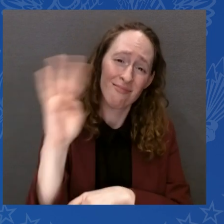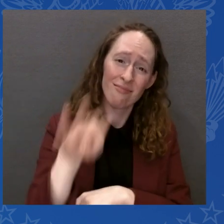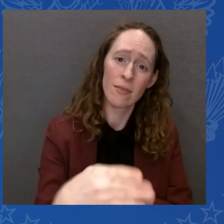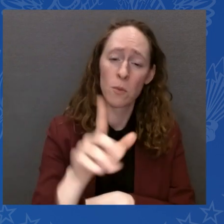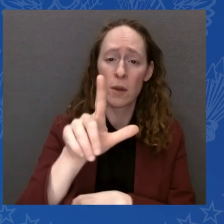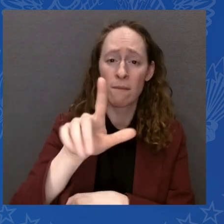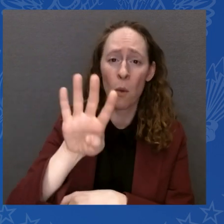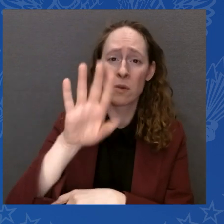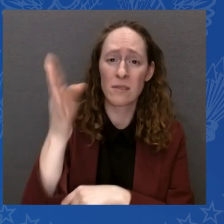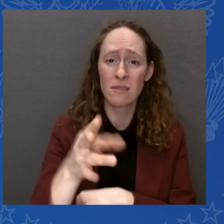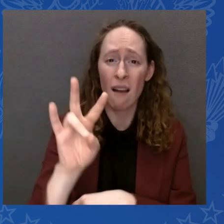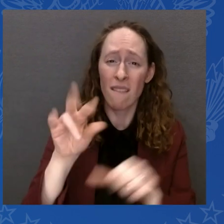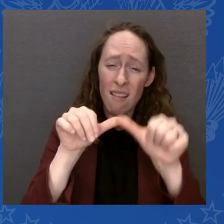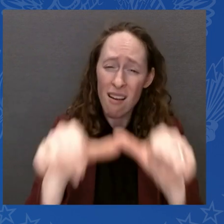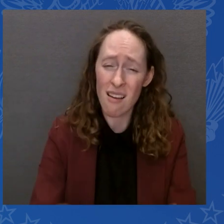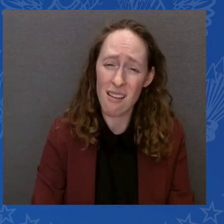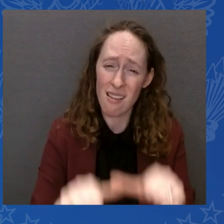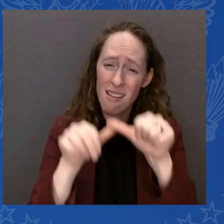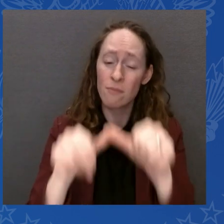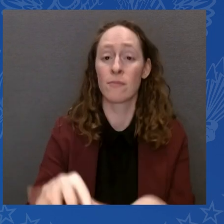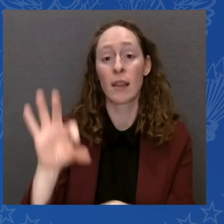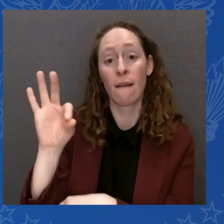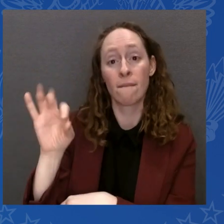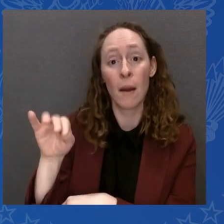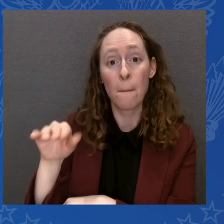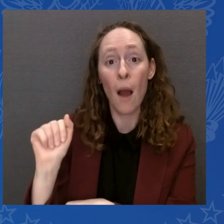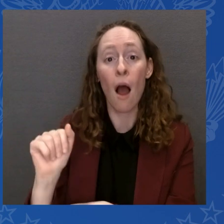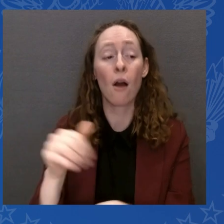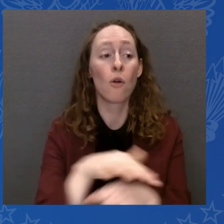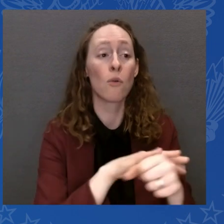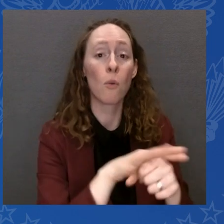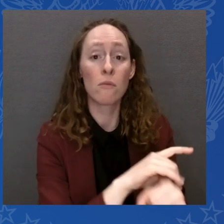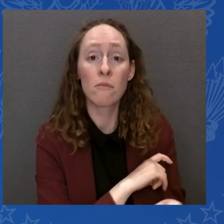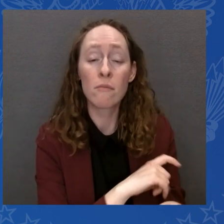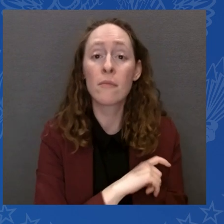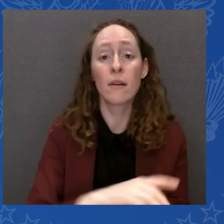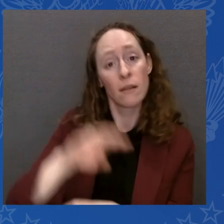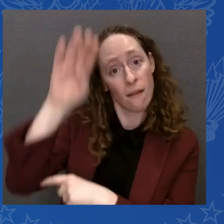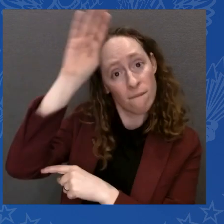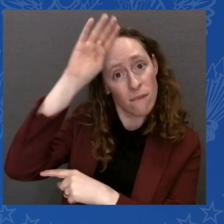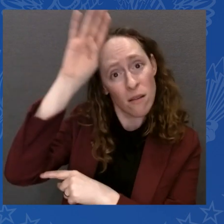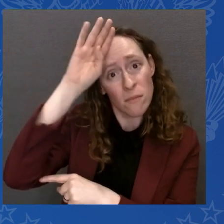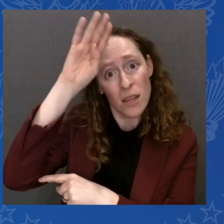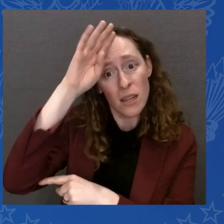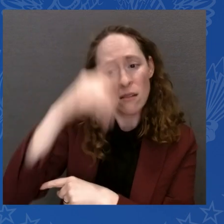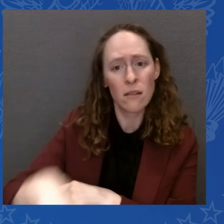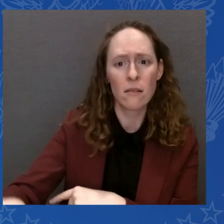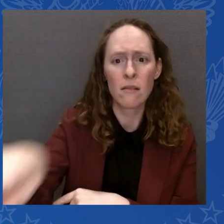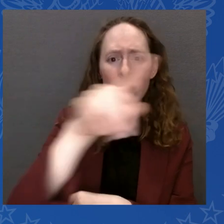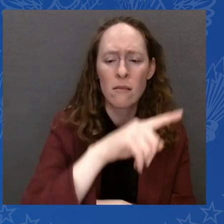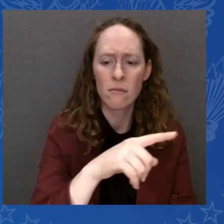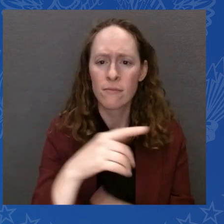Incredible work the National Guard did to mitigate damage, to pre-position, to prevent, to save lives.